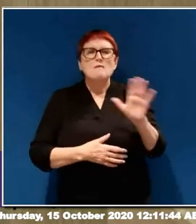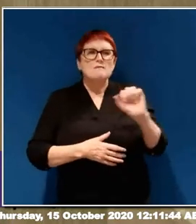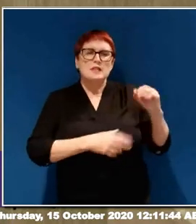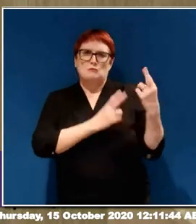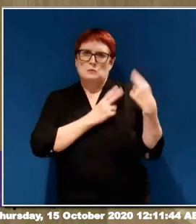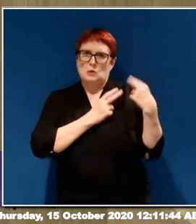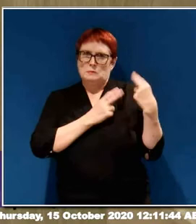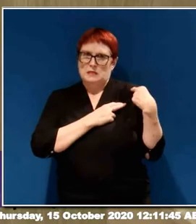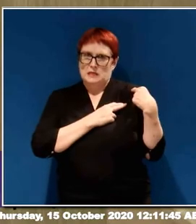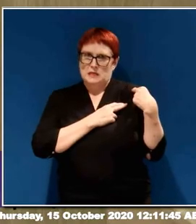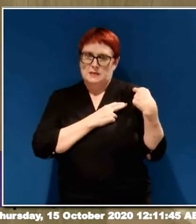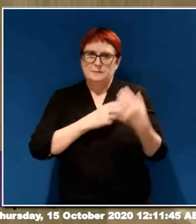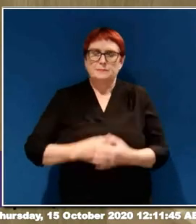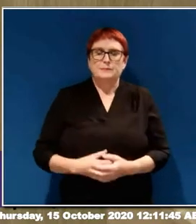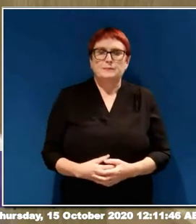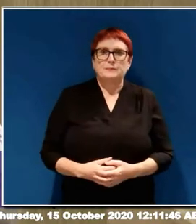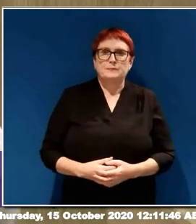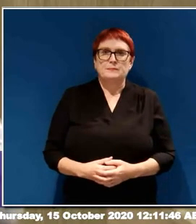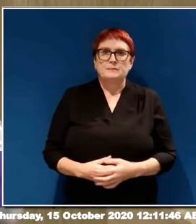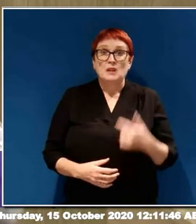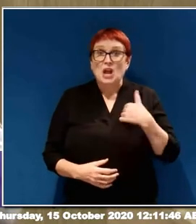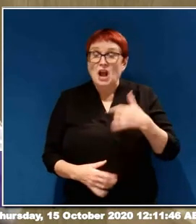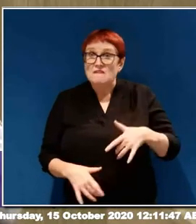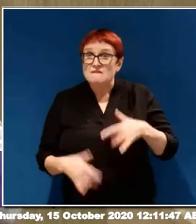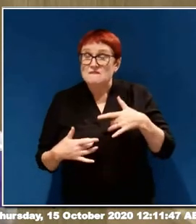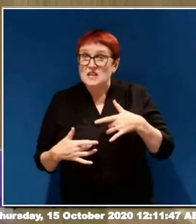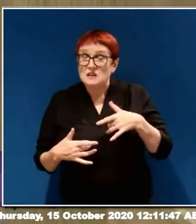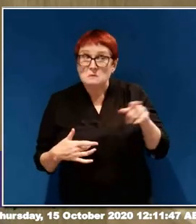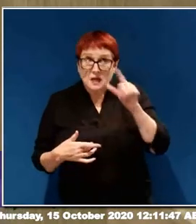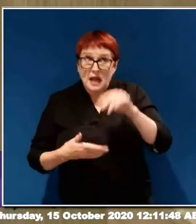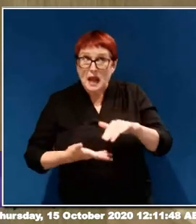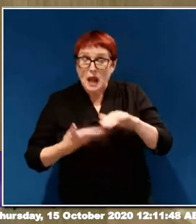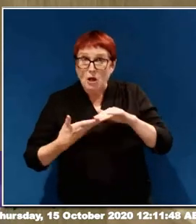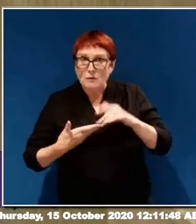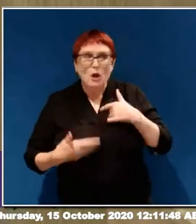that I believe they could help the situation I'm dealing with, and together